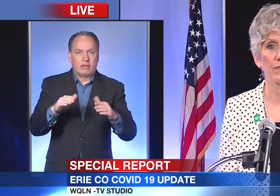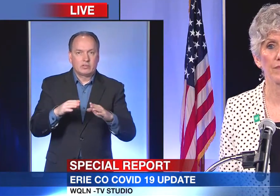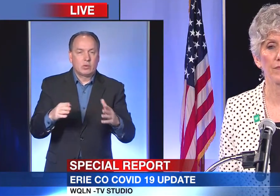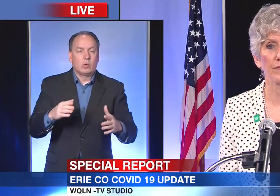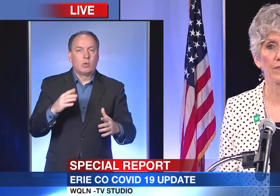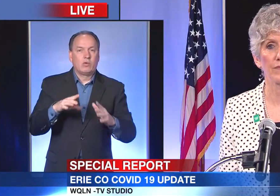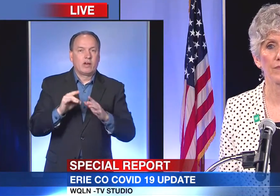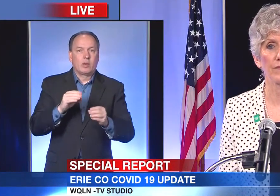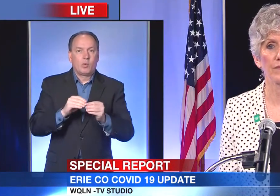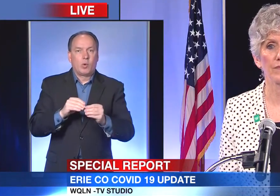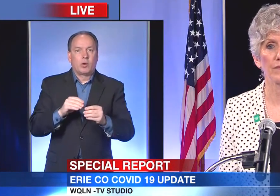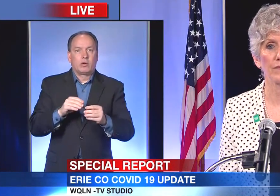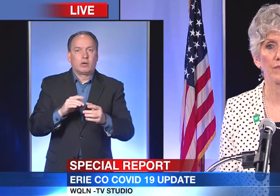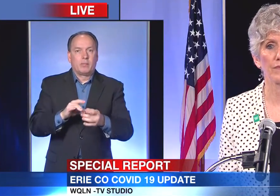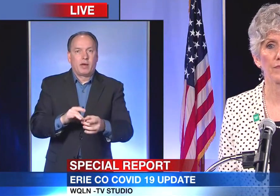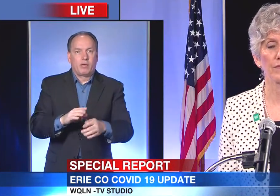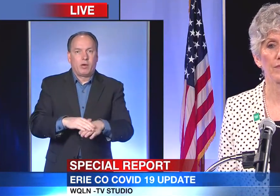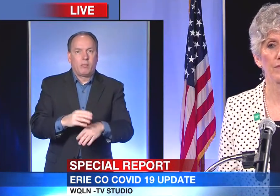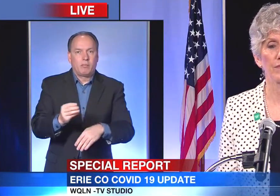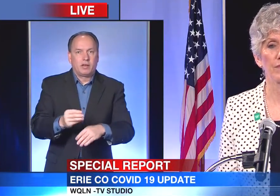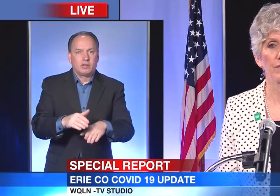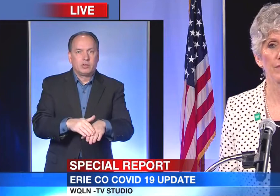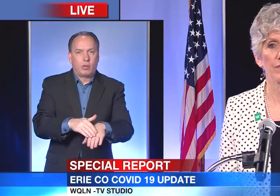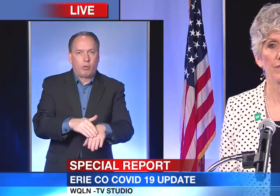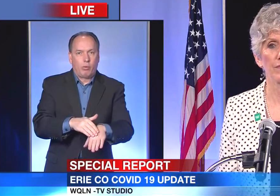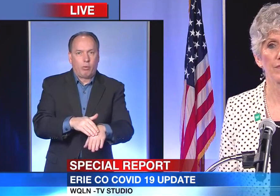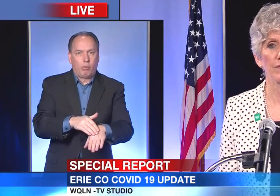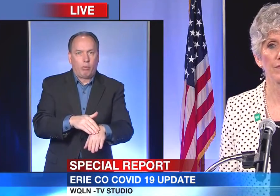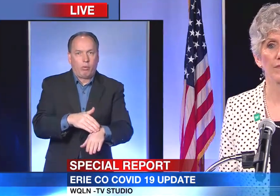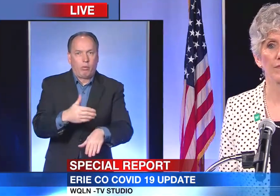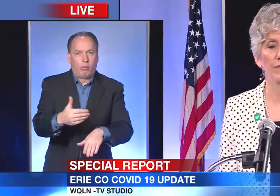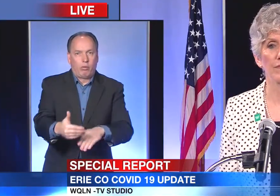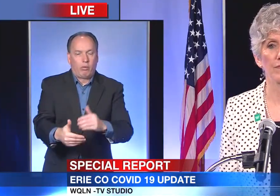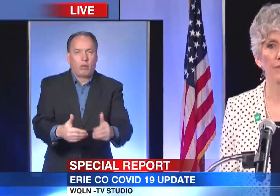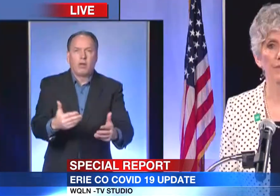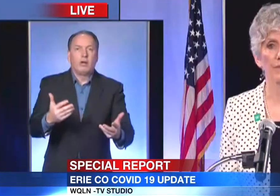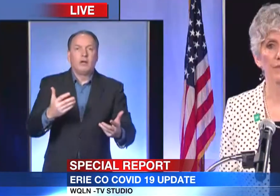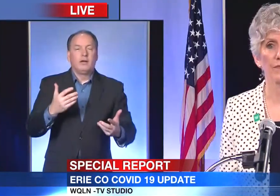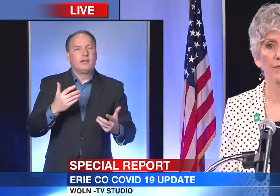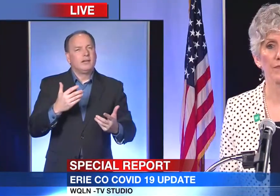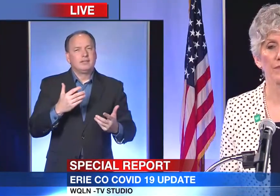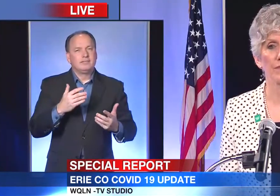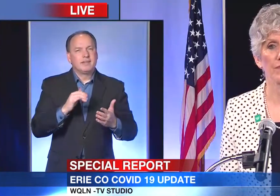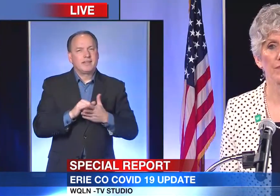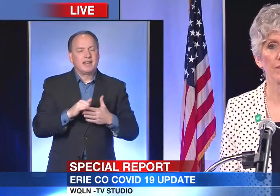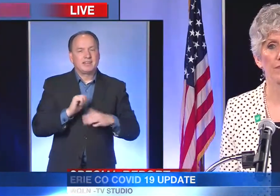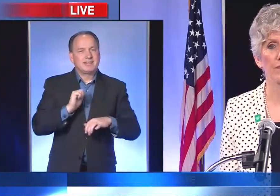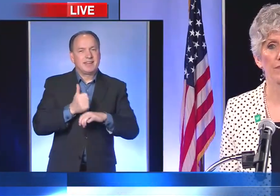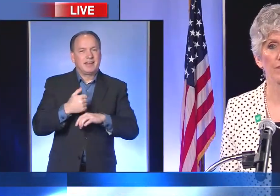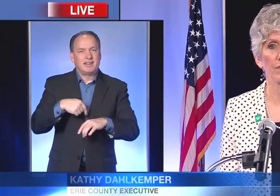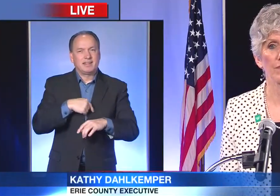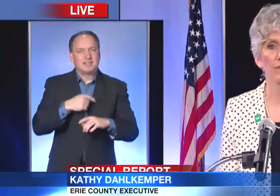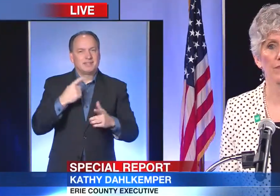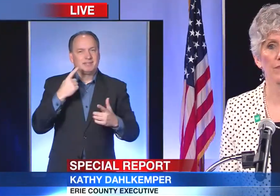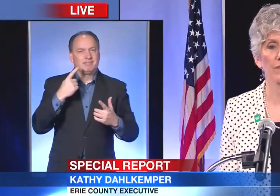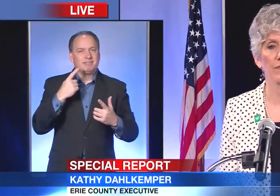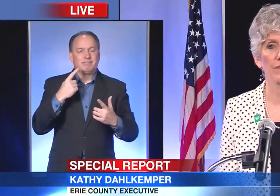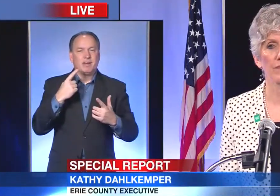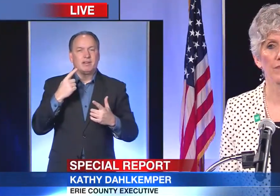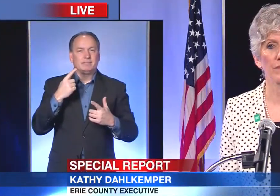THREE PHASES. NOW WE LEARN WE'RE MOVING NOT YELLOW PHASE. WE'LL FIND OUT MORE ABOUT WHAT THAT ENTAILS THREE DAYS FROM NOW.